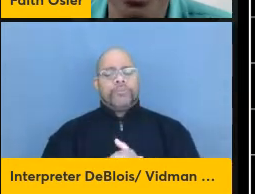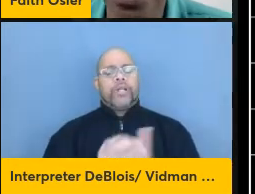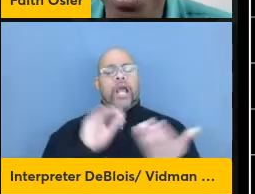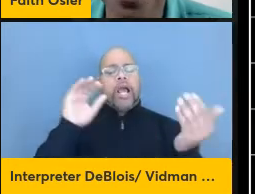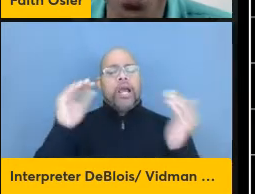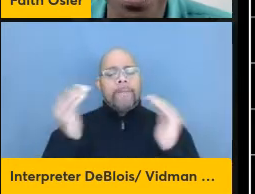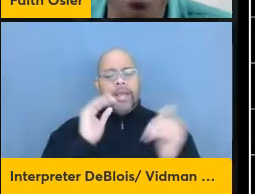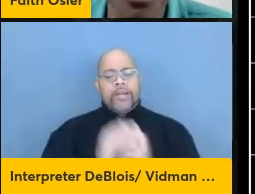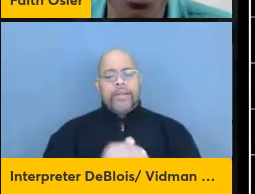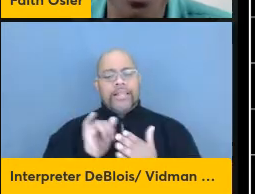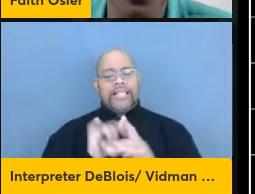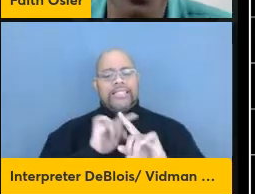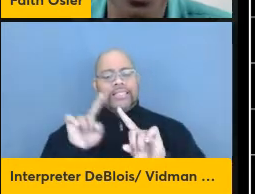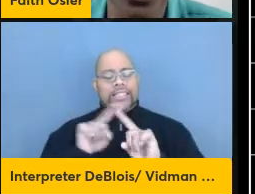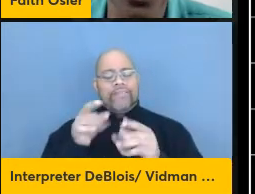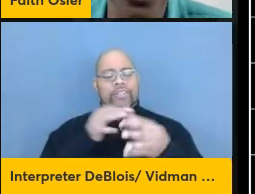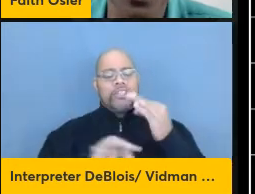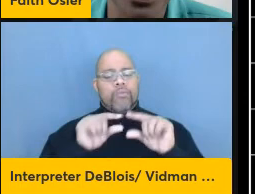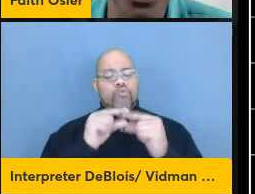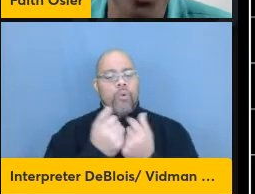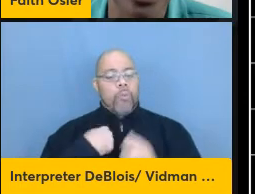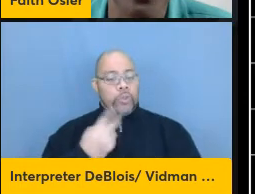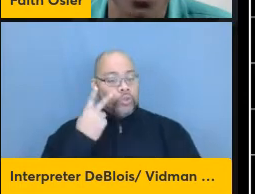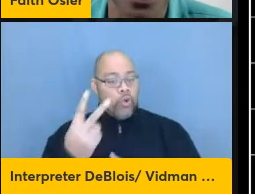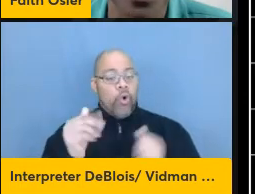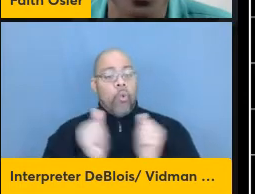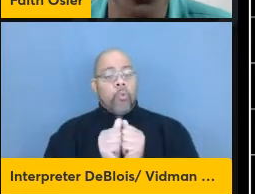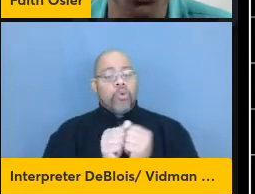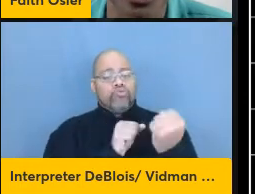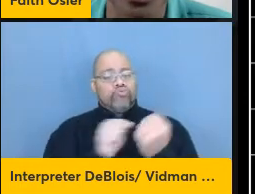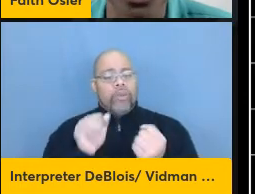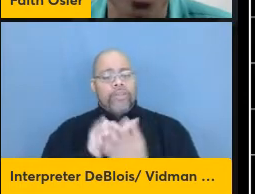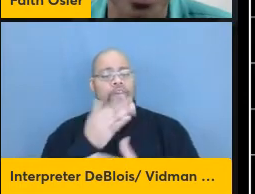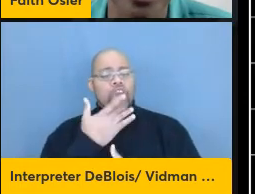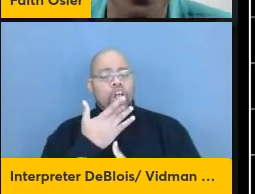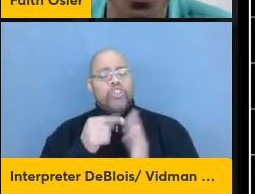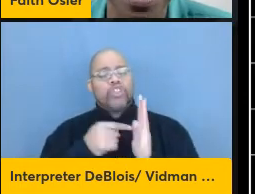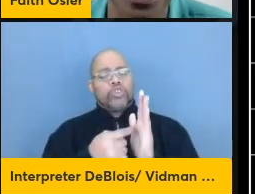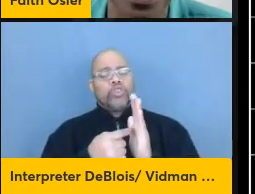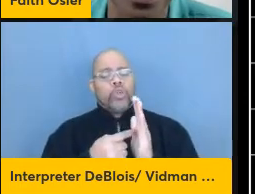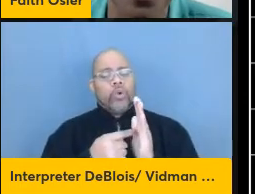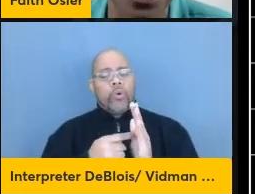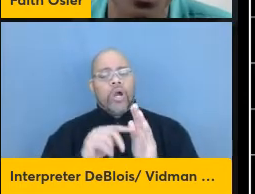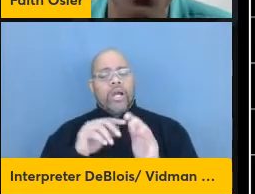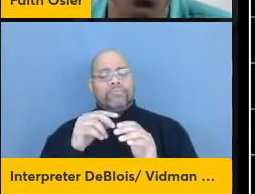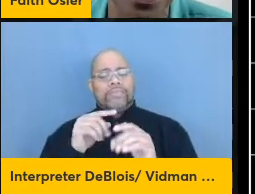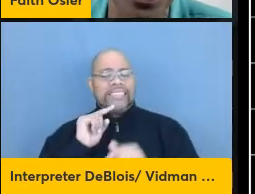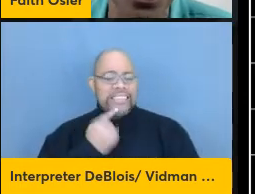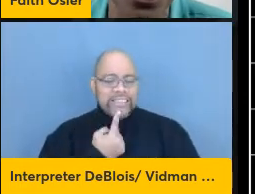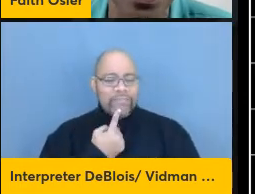those different subgroups that we saw with the strength of the color, showing the strength of the significance of what we saw.